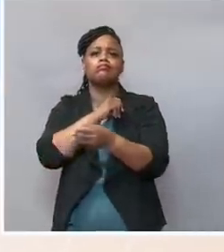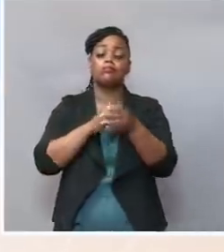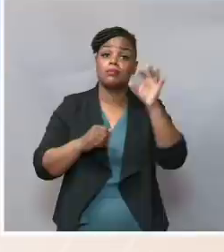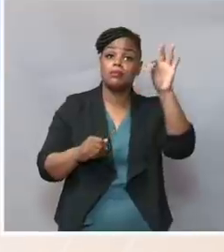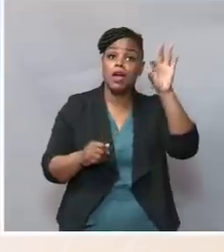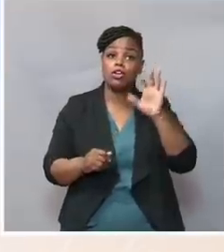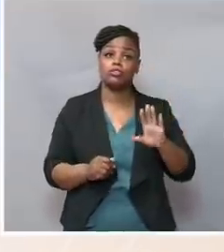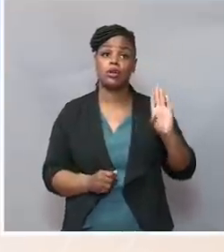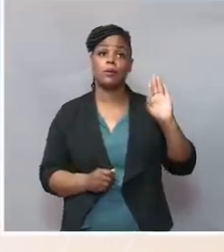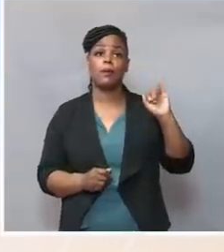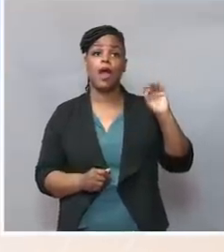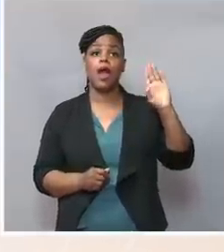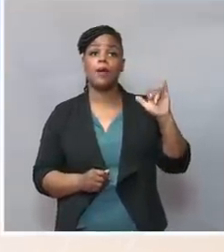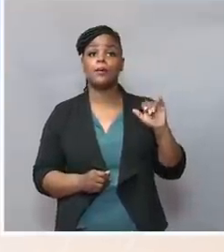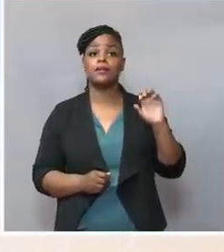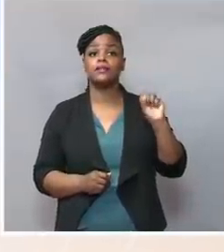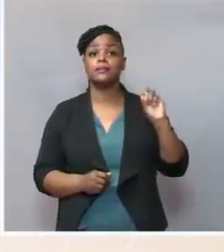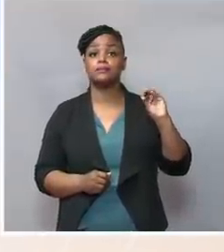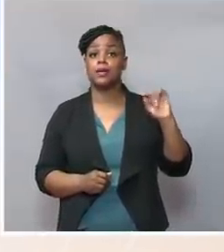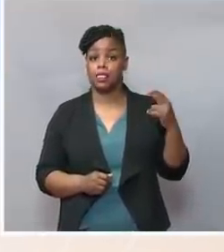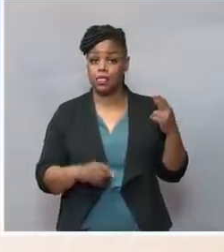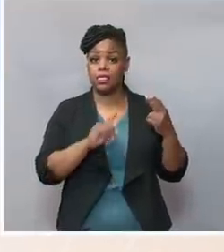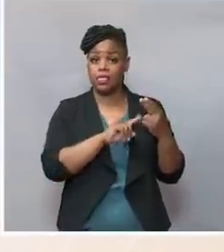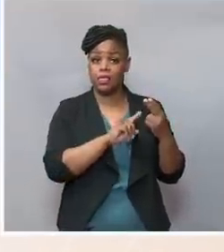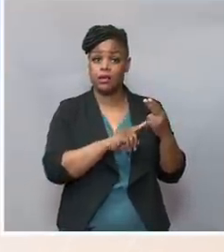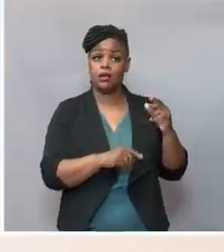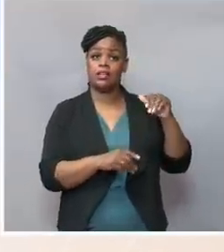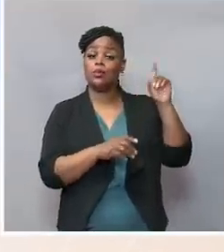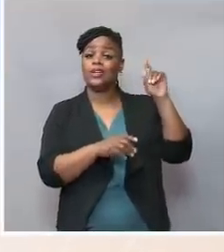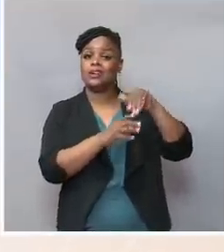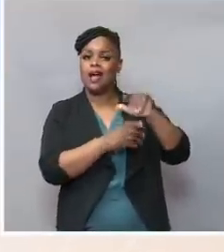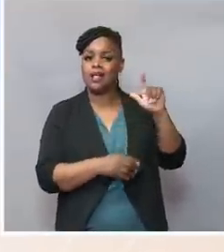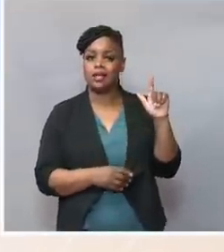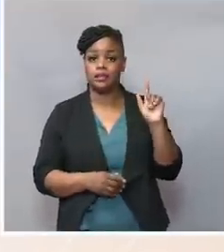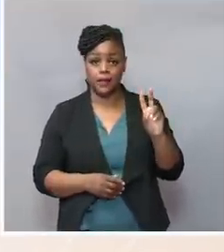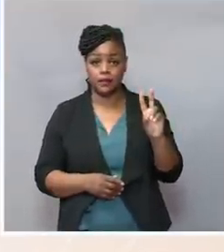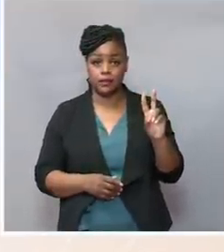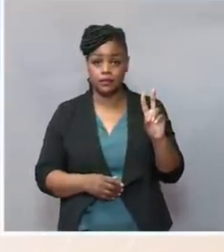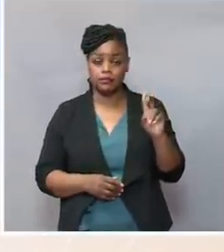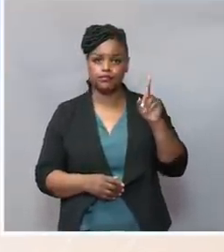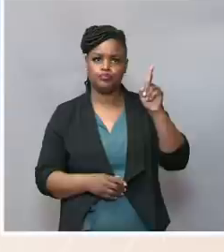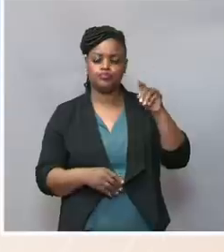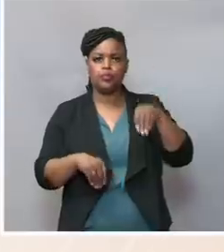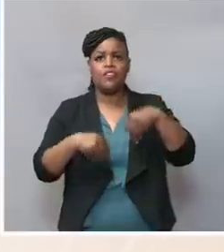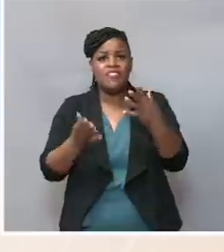He opened up his home to provide food to families in his community that needed it during this horrible pandemic.